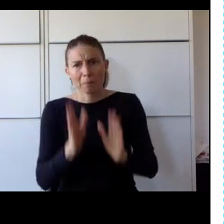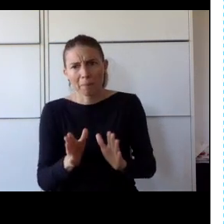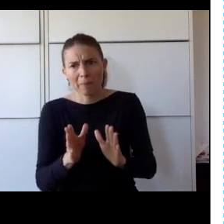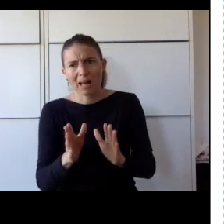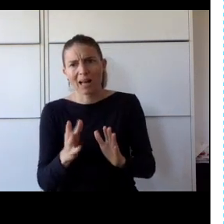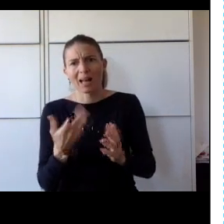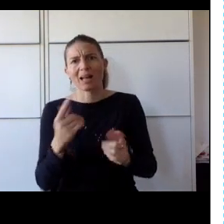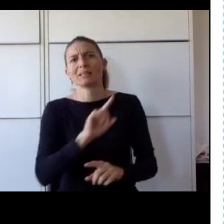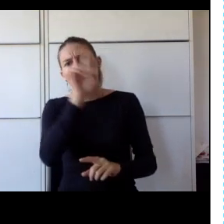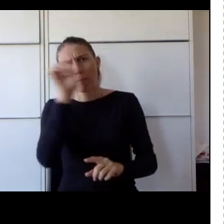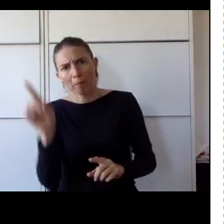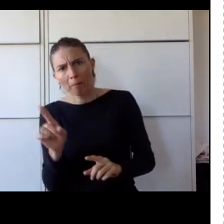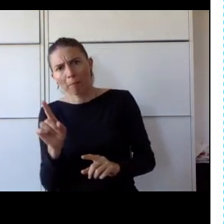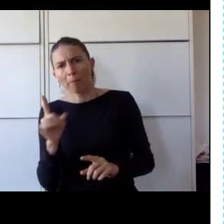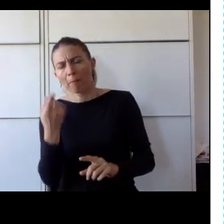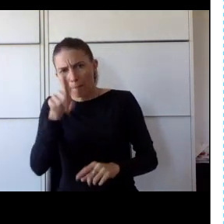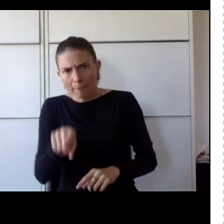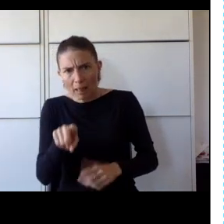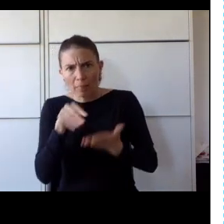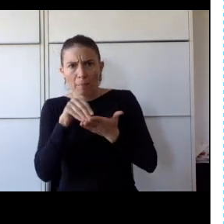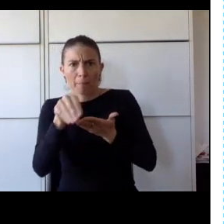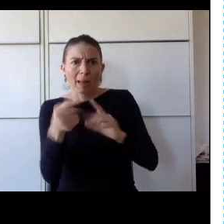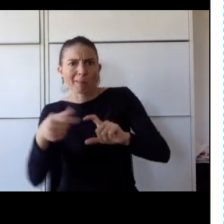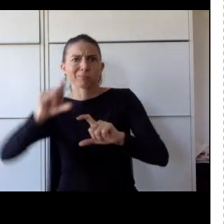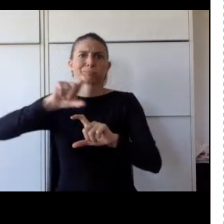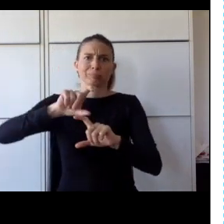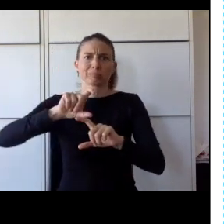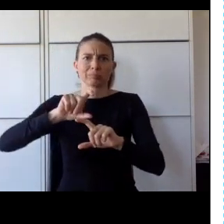when paying their bills to access these services.